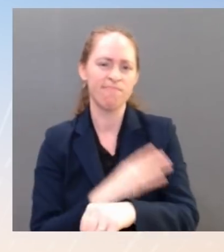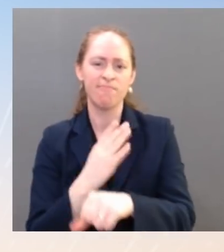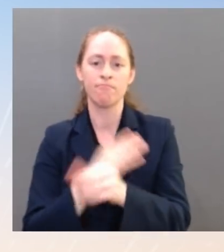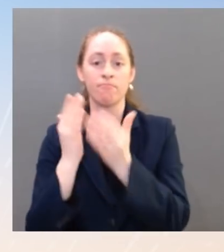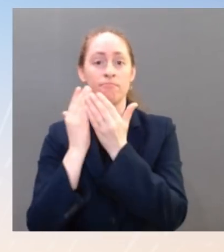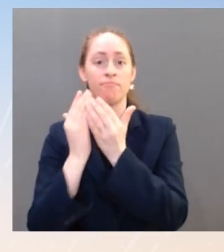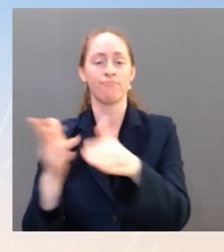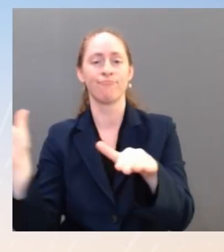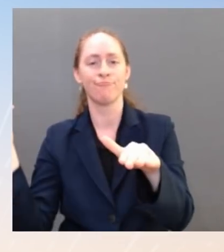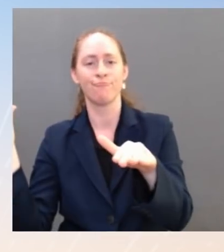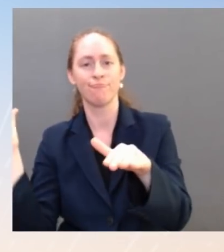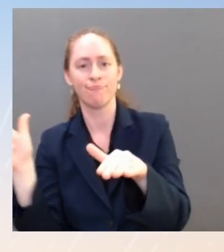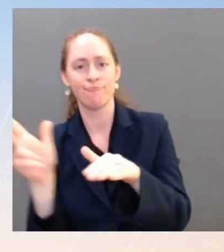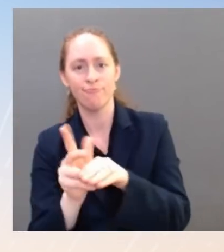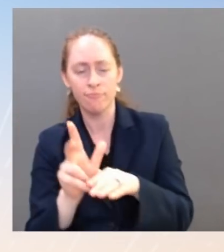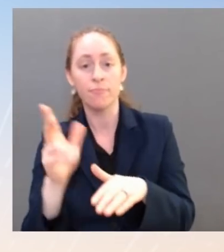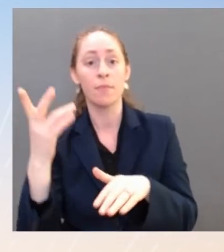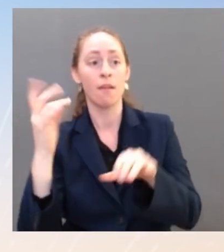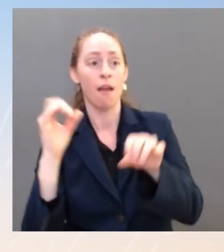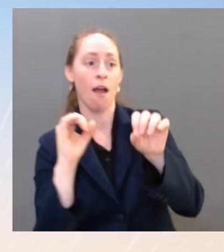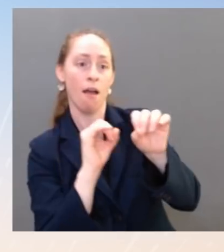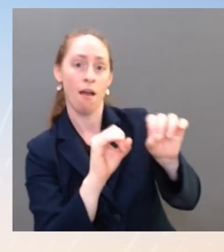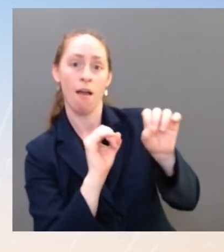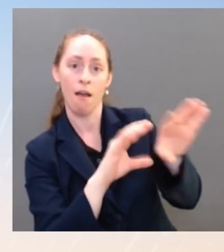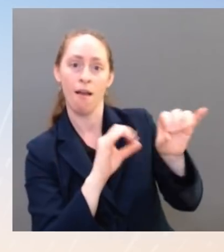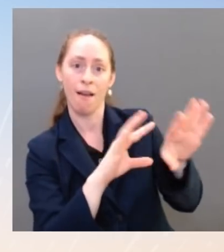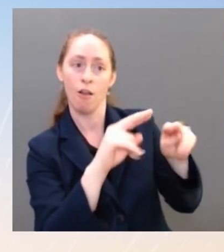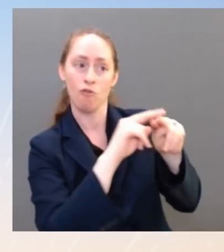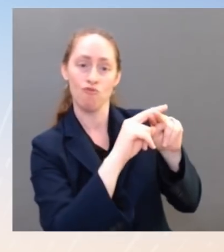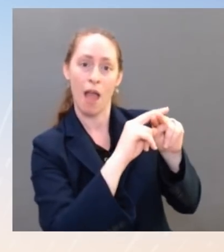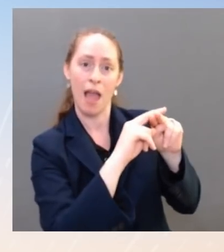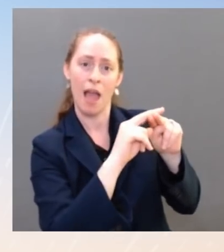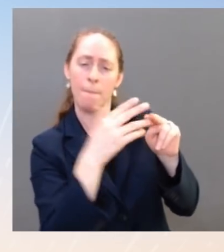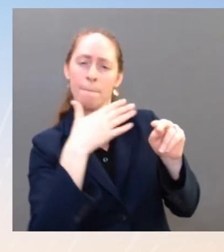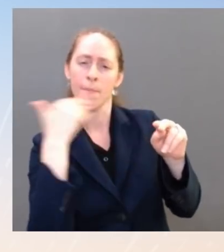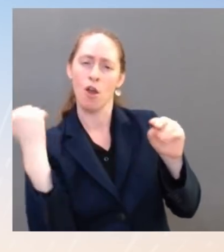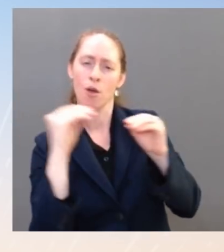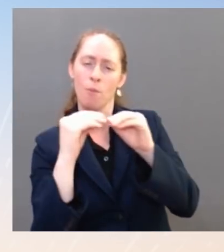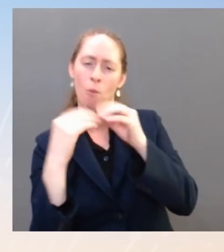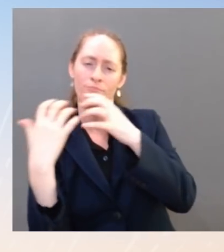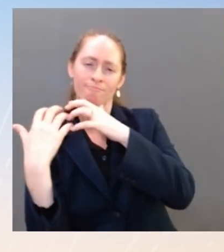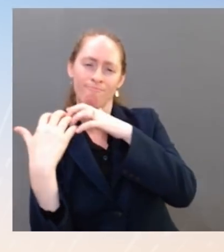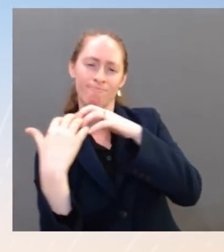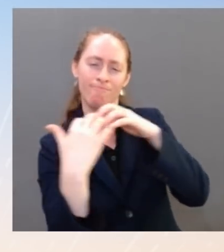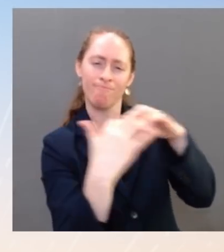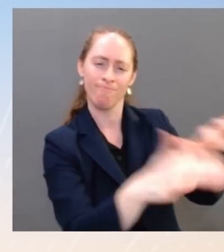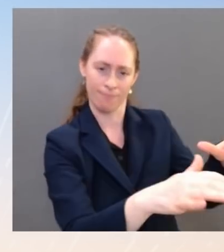and have designated new marine highways. These have designations that are kind of like the highways we're all familiar with.